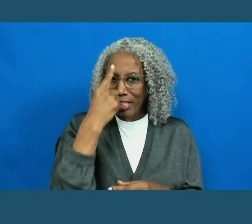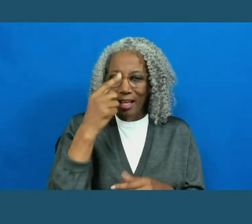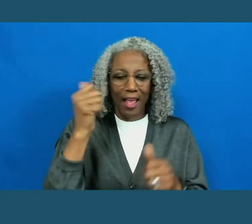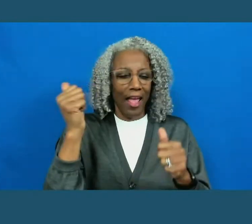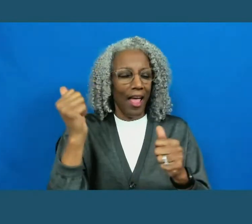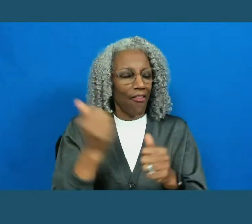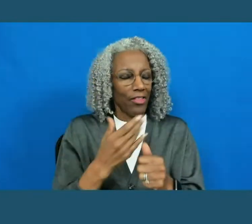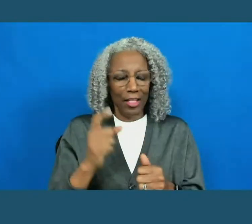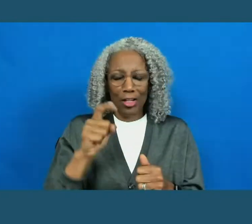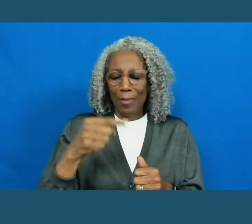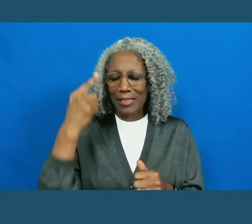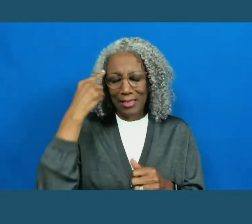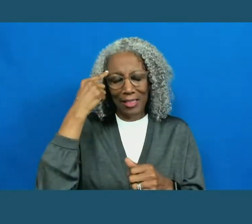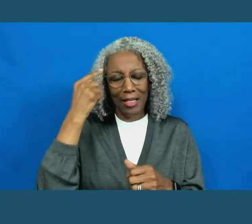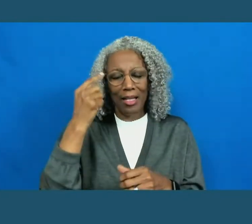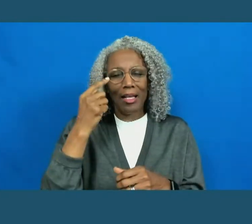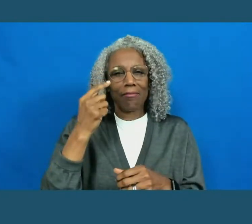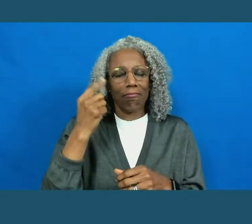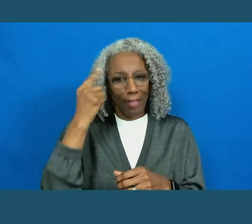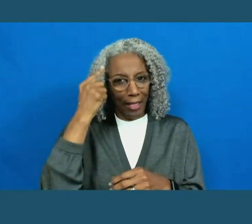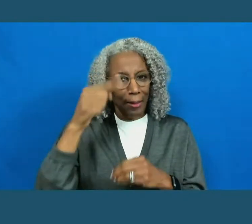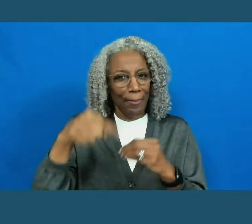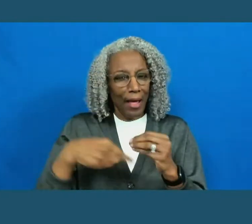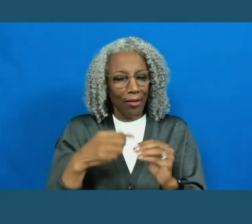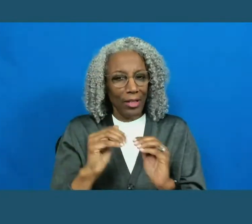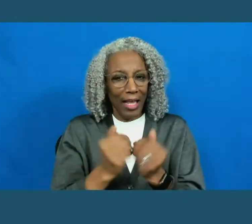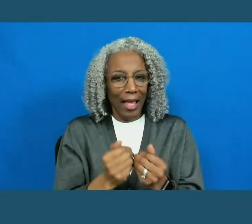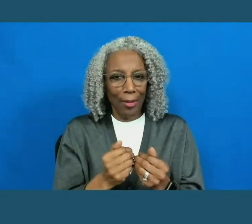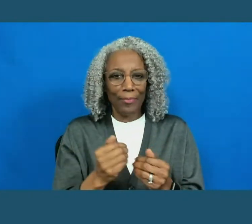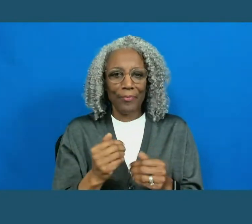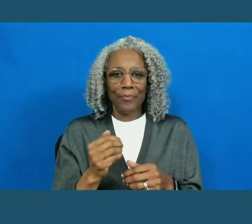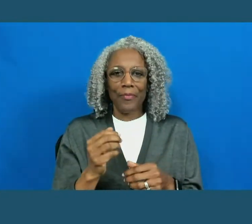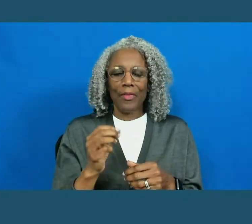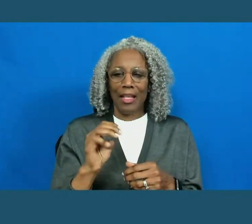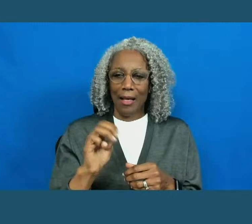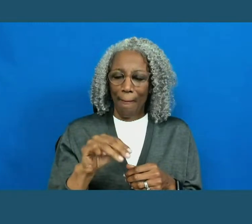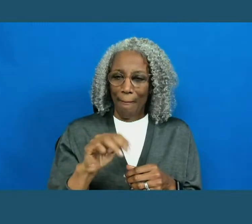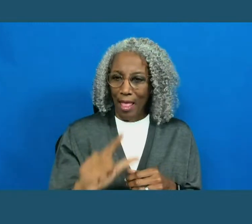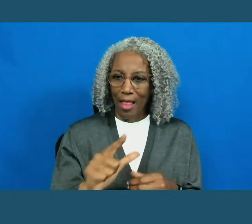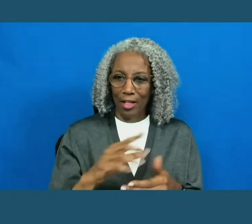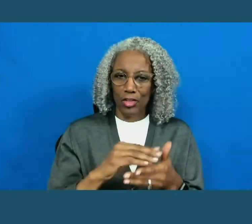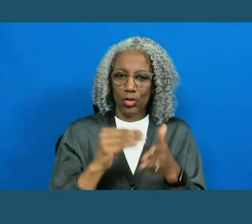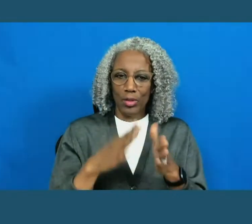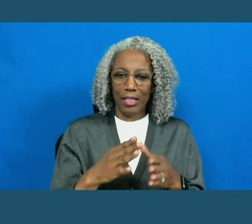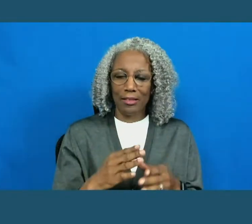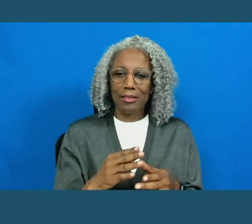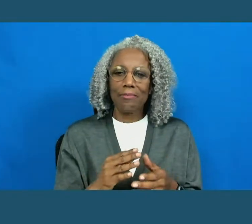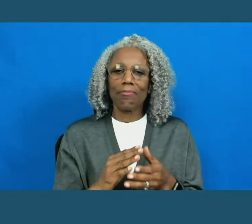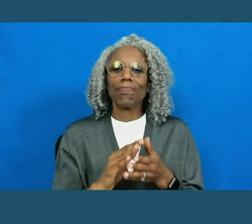coordinators who actually understand all of the things that have to be taken into